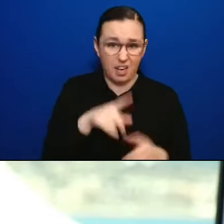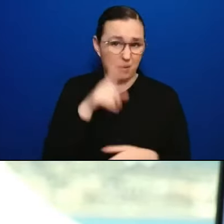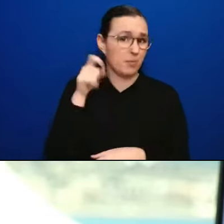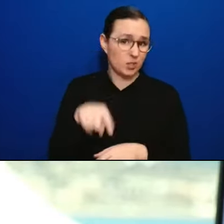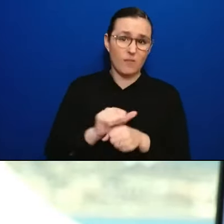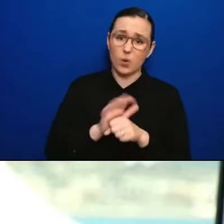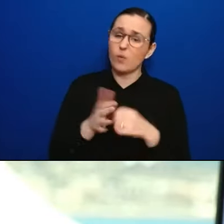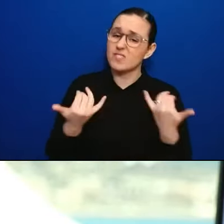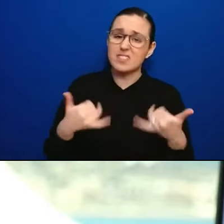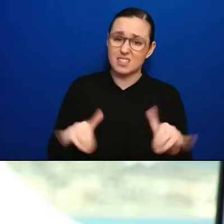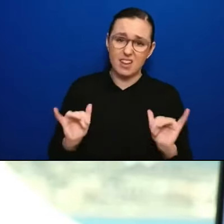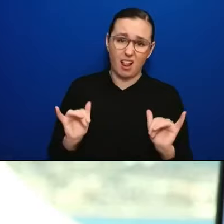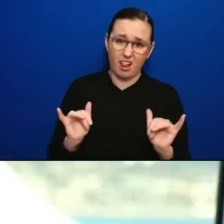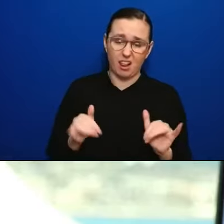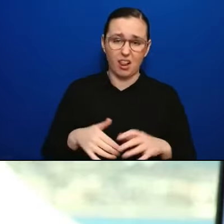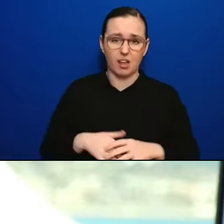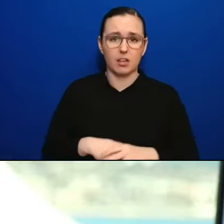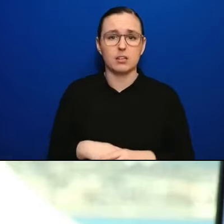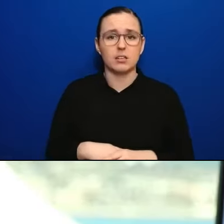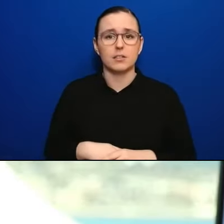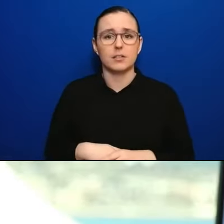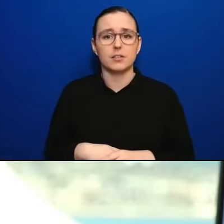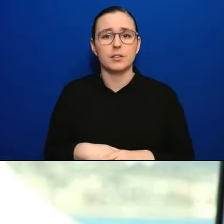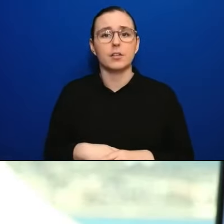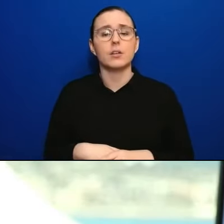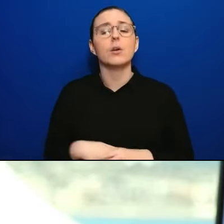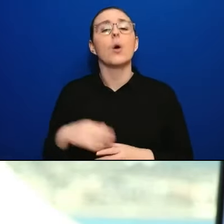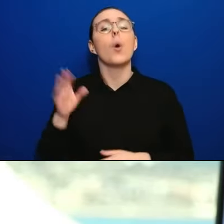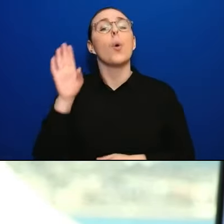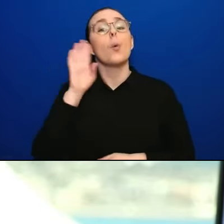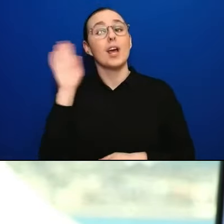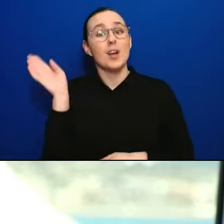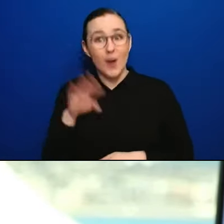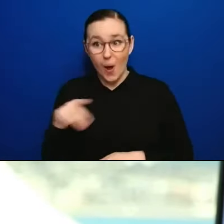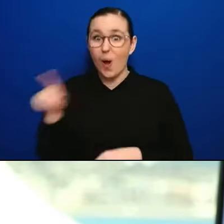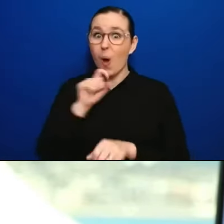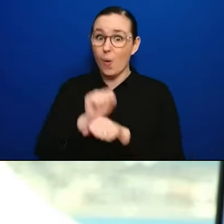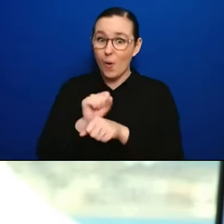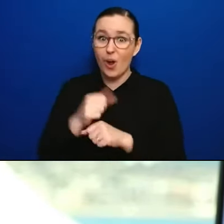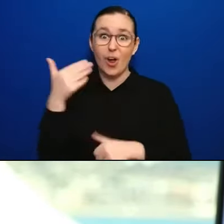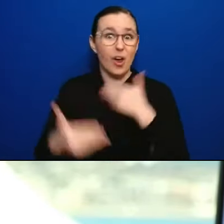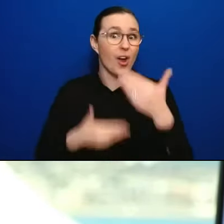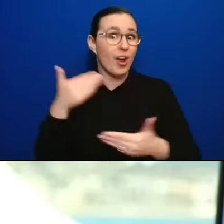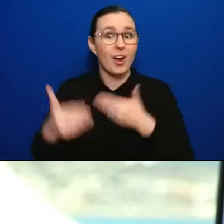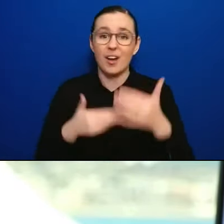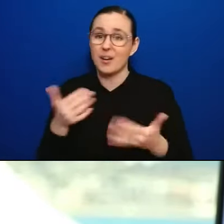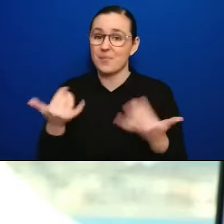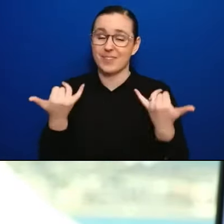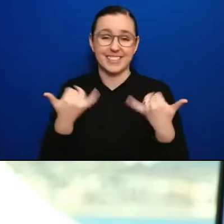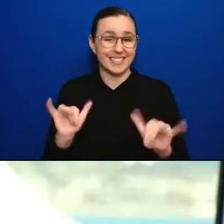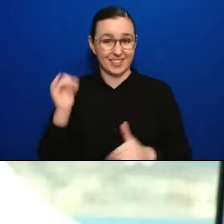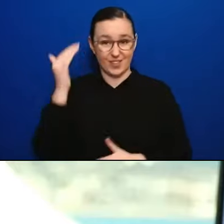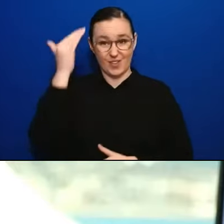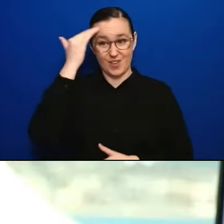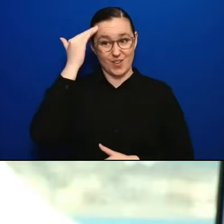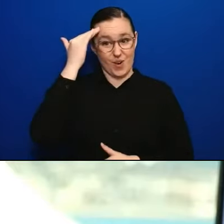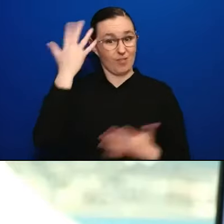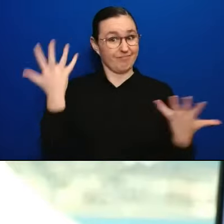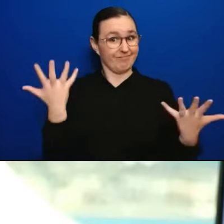still losestill losing loved ono COVID on a daily basis. While there's more important progress in other fronts that